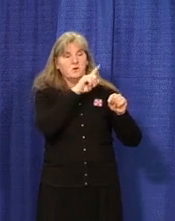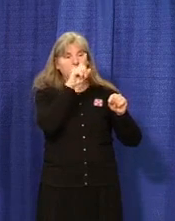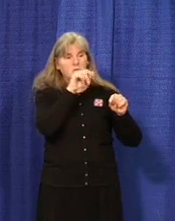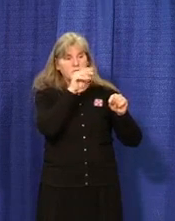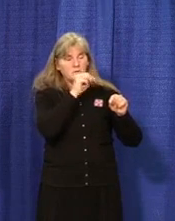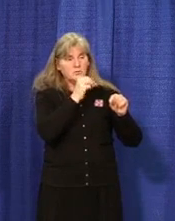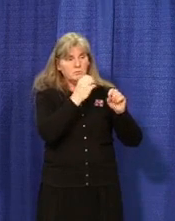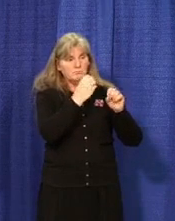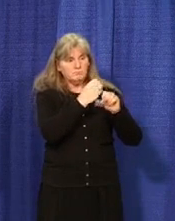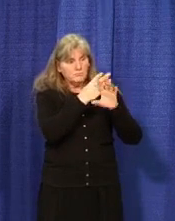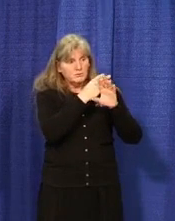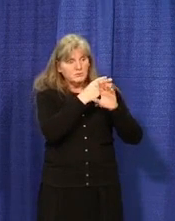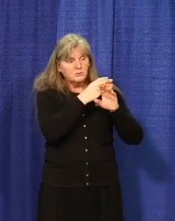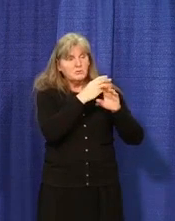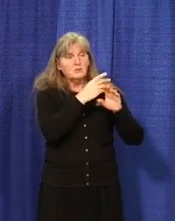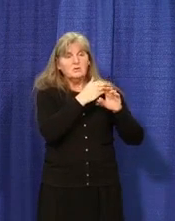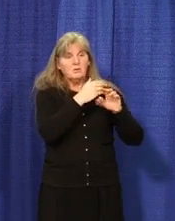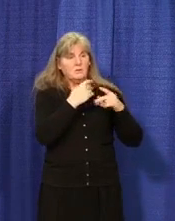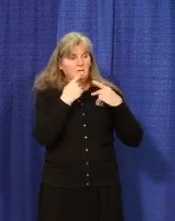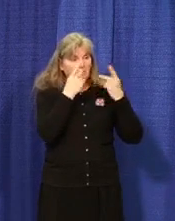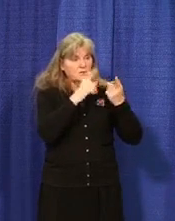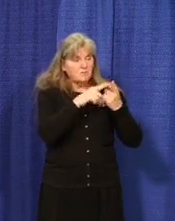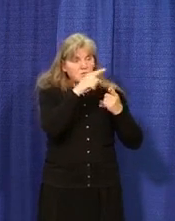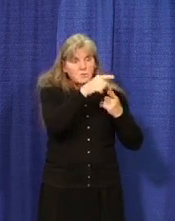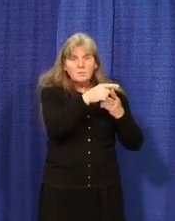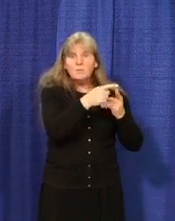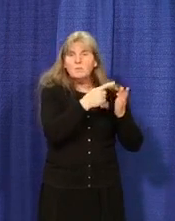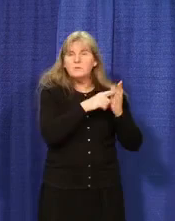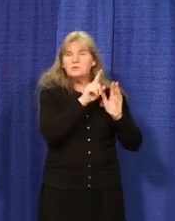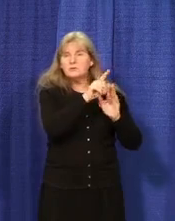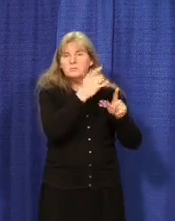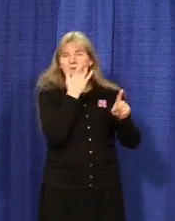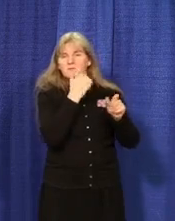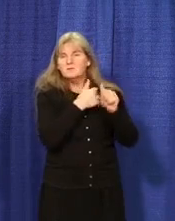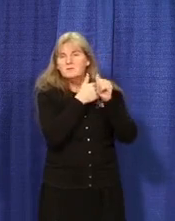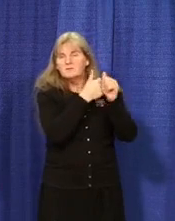this by Zoom? It is definitely on everybody's minds.